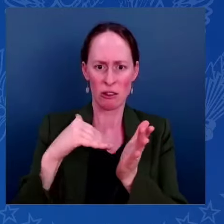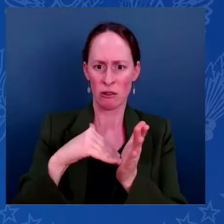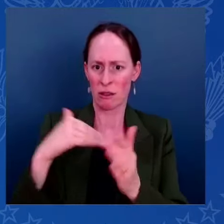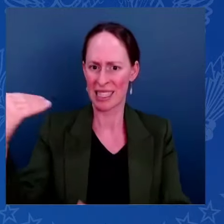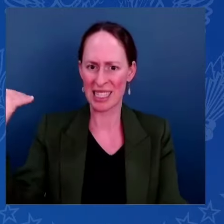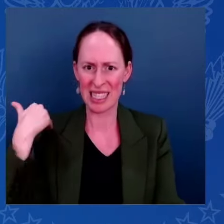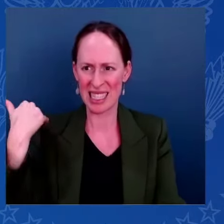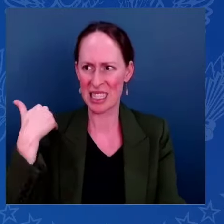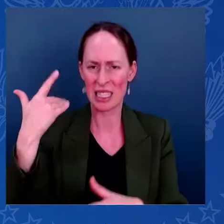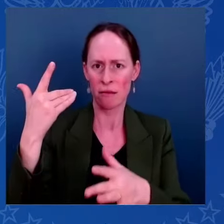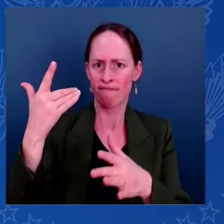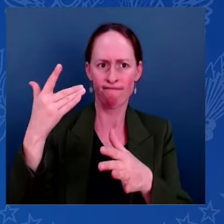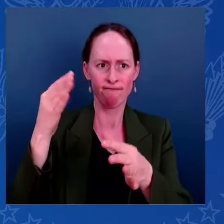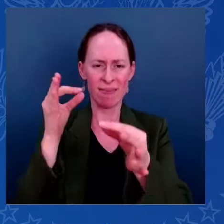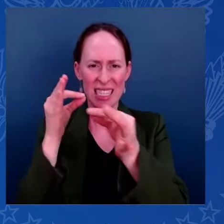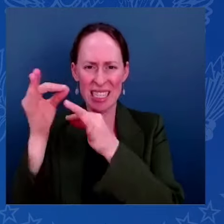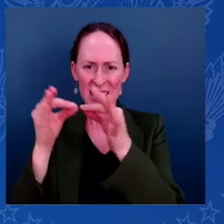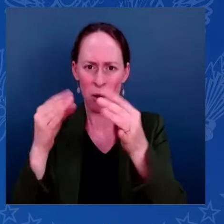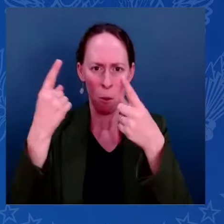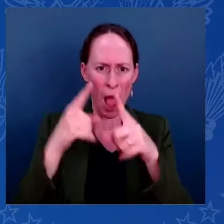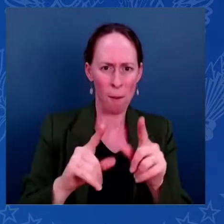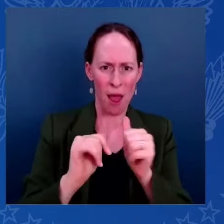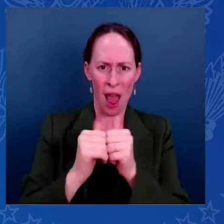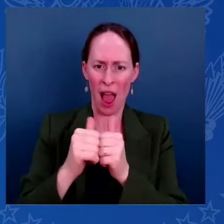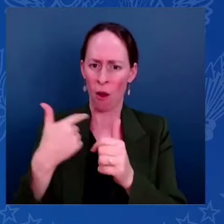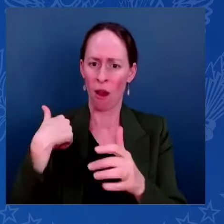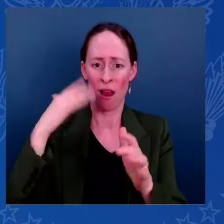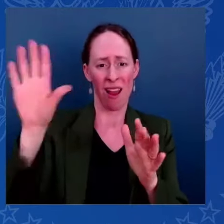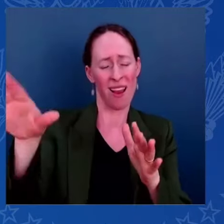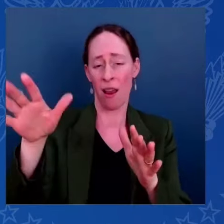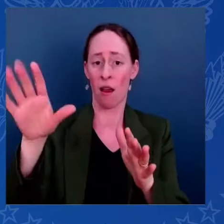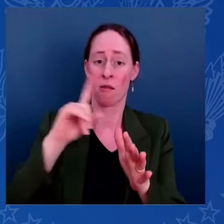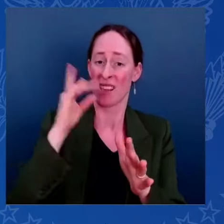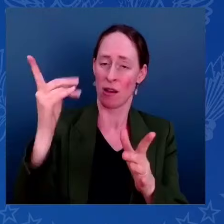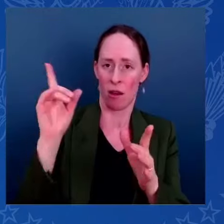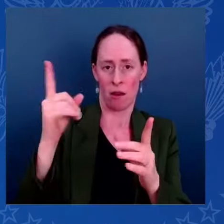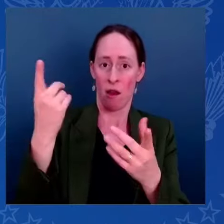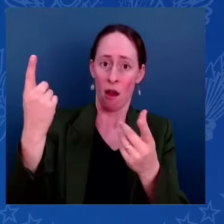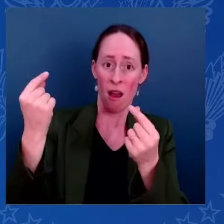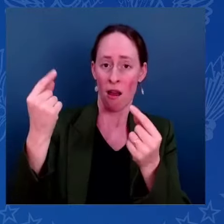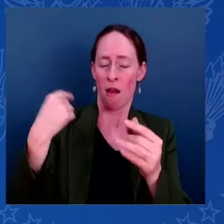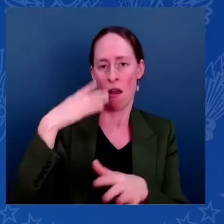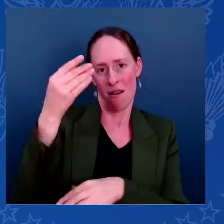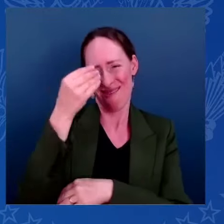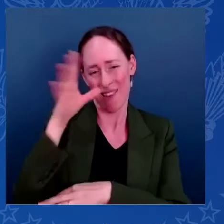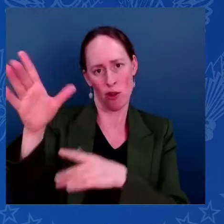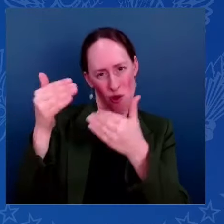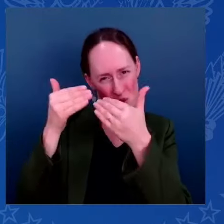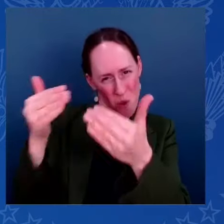And he looked at me; he said, "You know what your problem is, Se-" -- I was a senator. He said, "You're a congenital optimist." And I am.